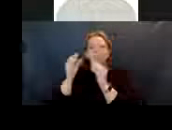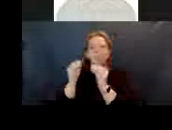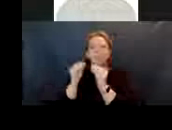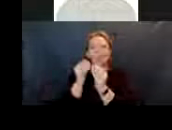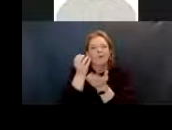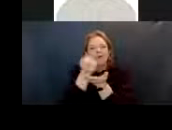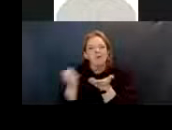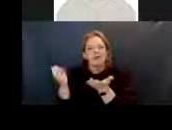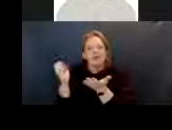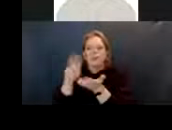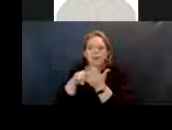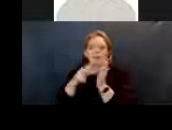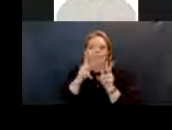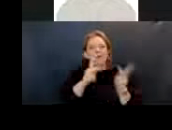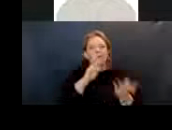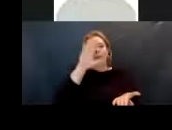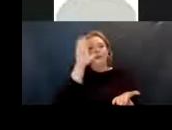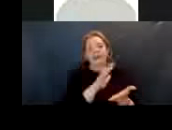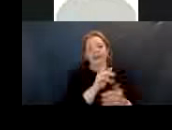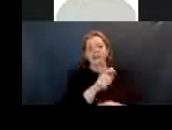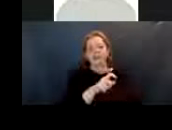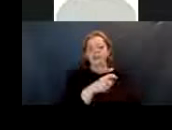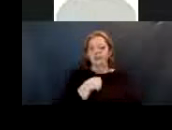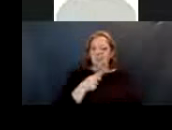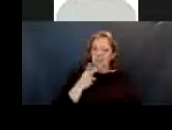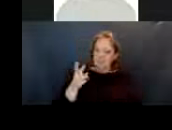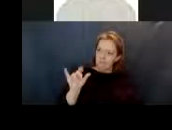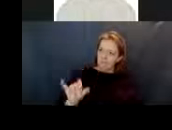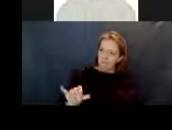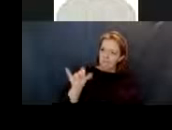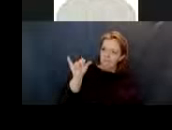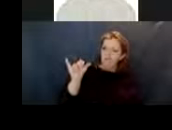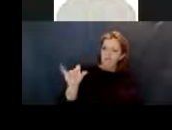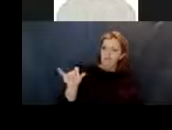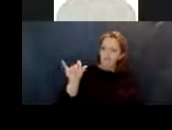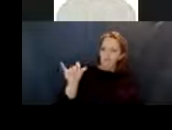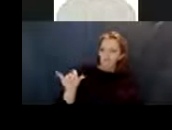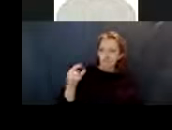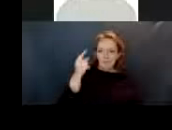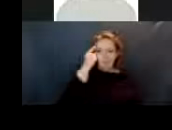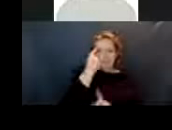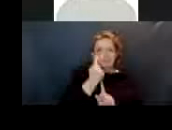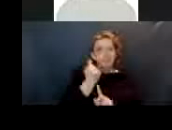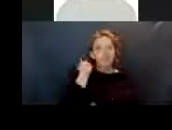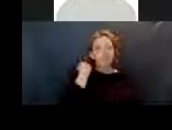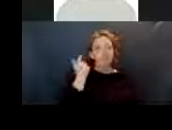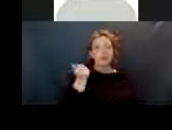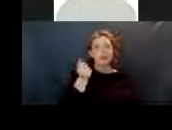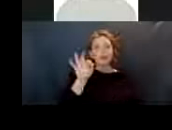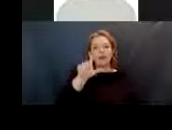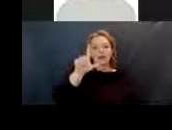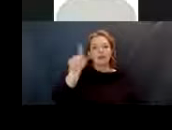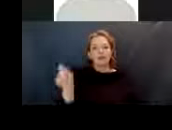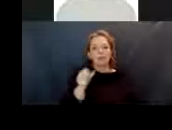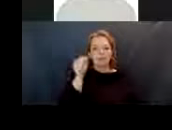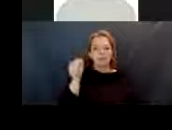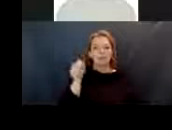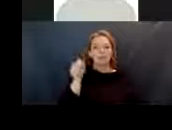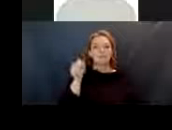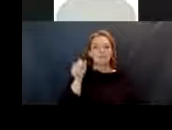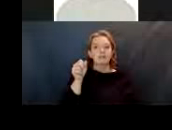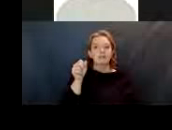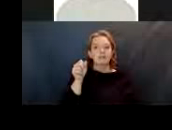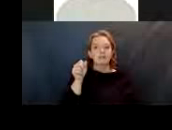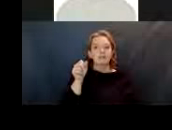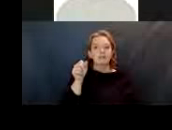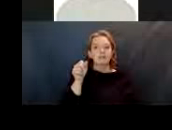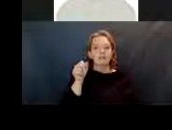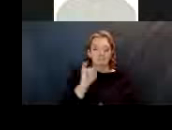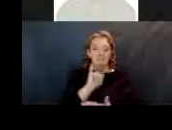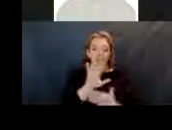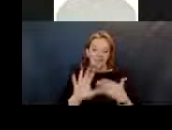a million black farmers in 1920, and you know that number dwindled systematically, and there